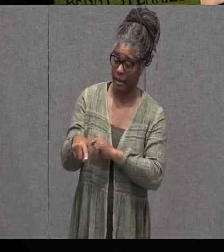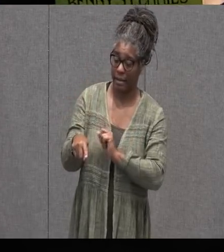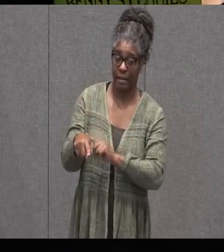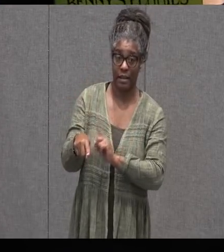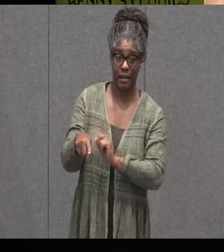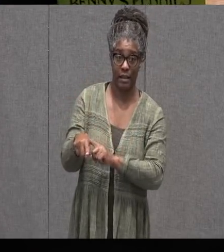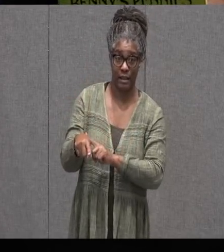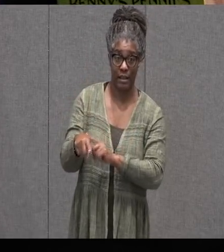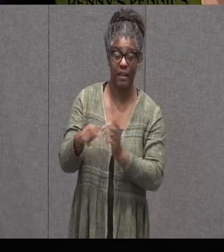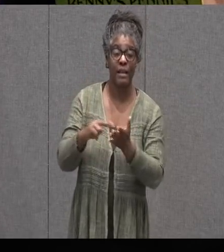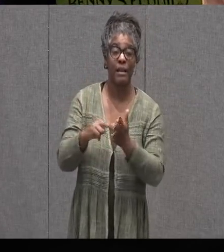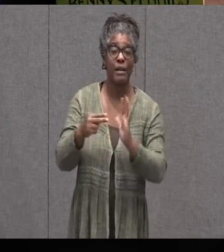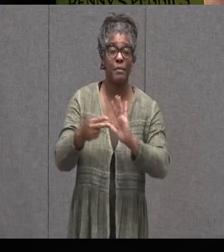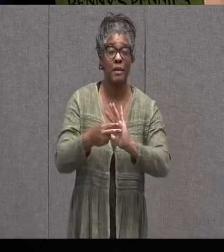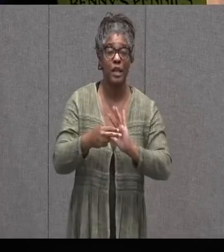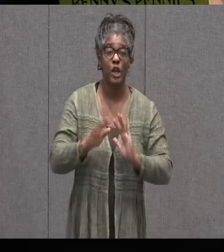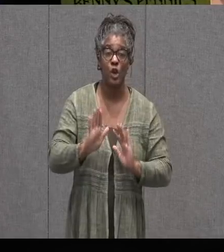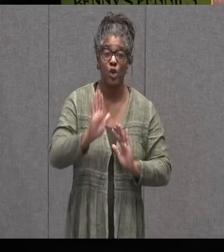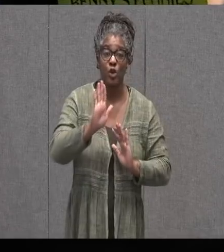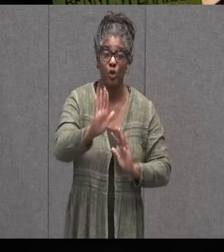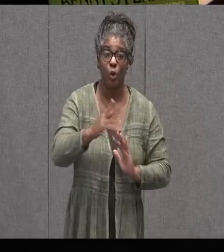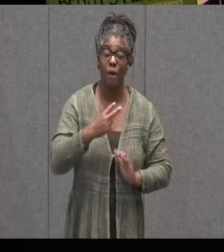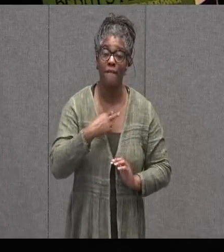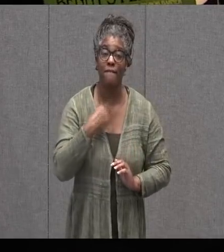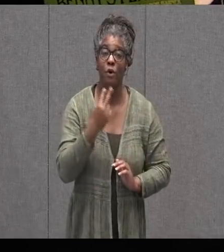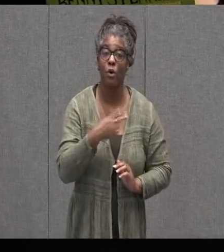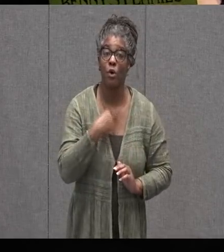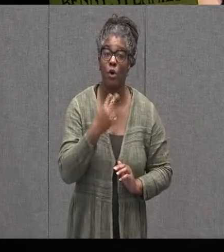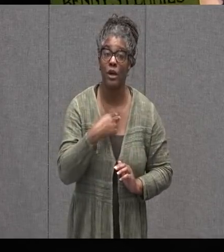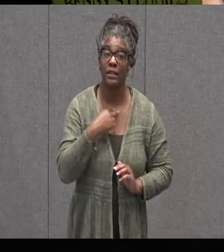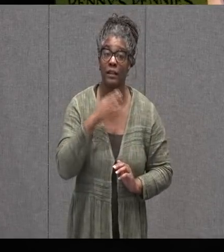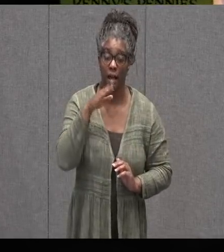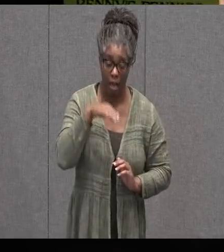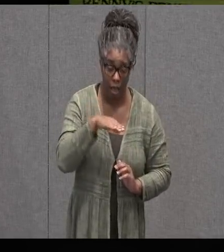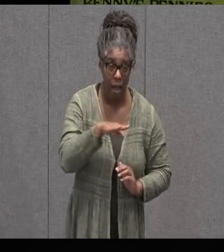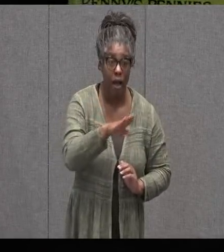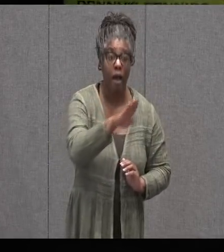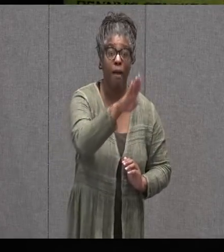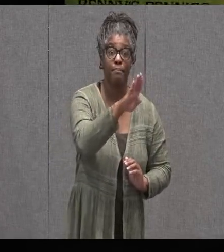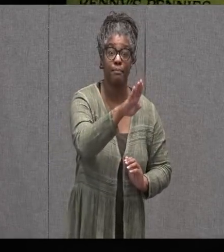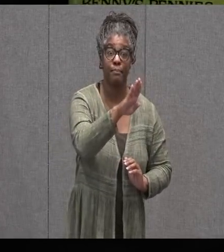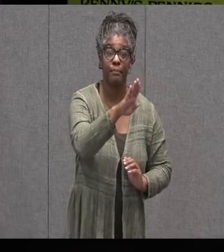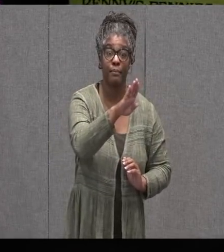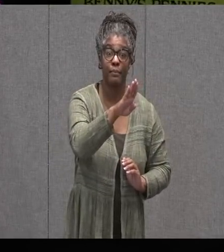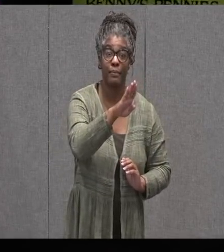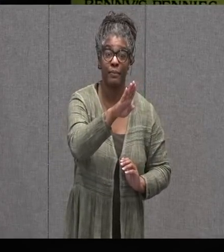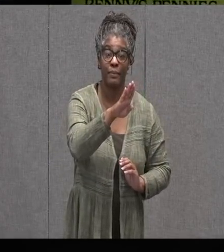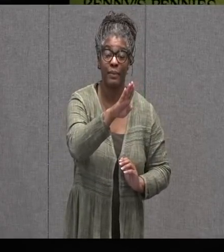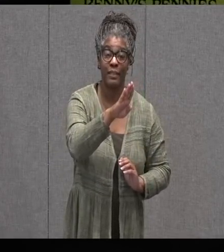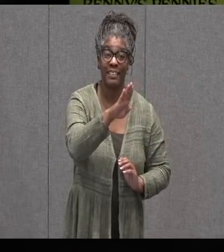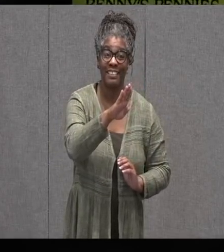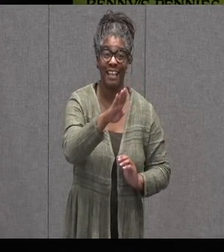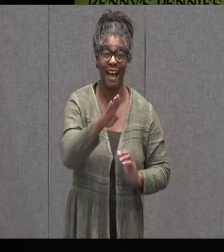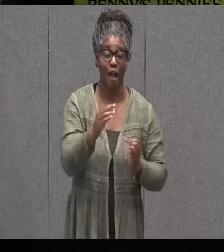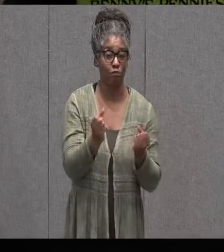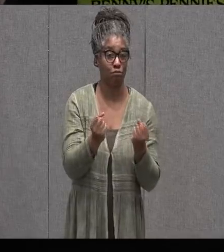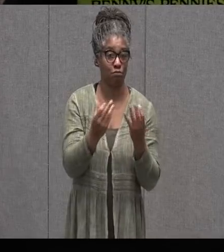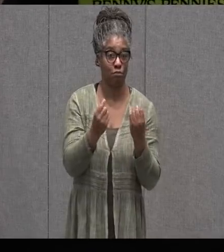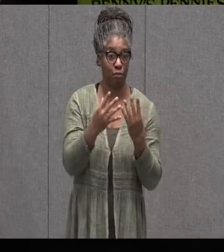and turn your voice up just a little higher. This tells your audience